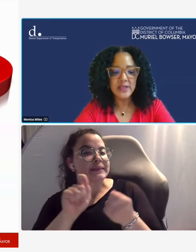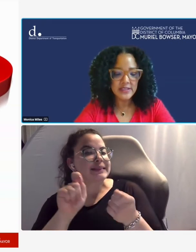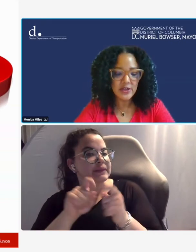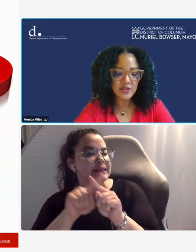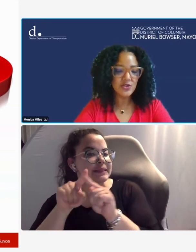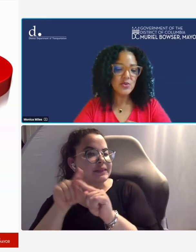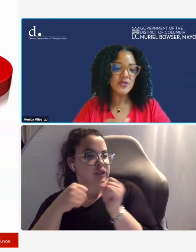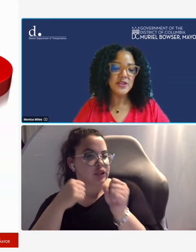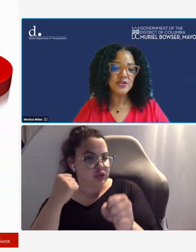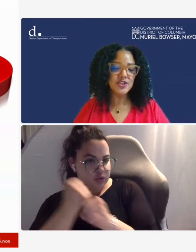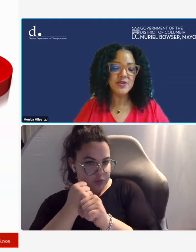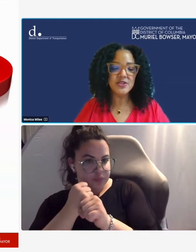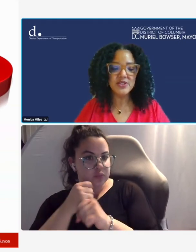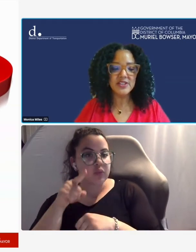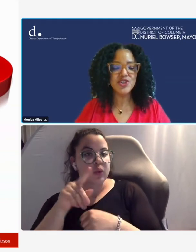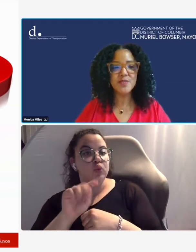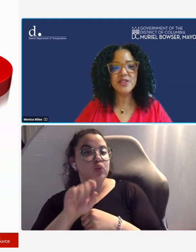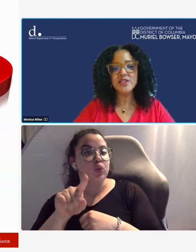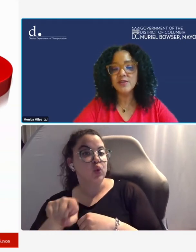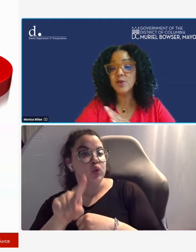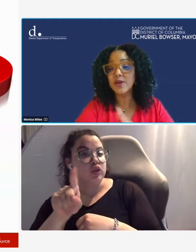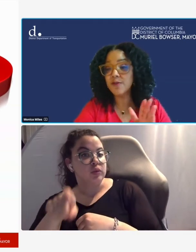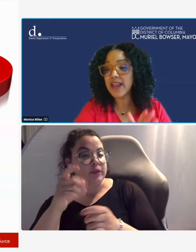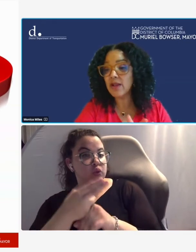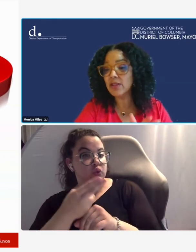so the tool that you should be using should be the for for now like let's